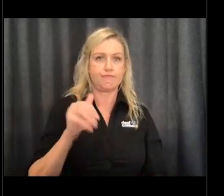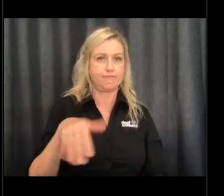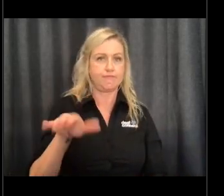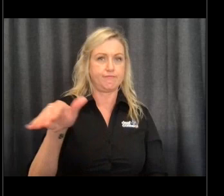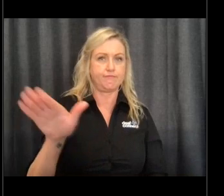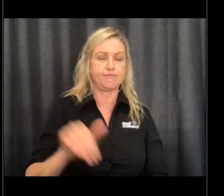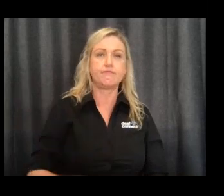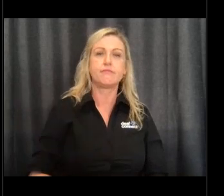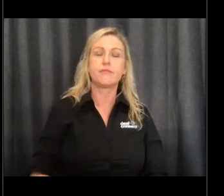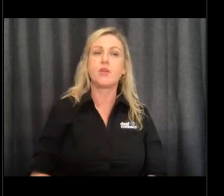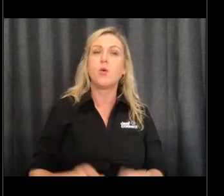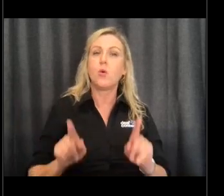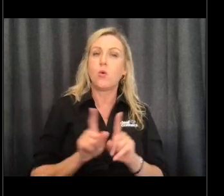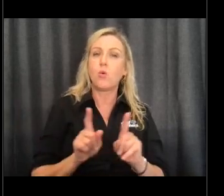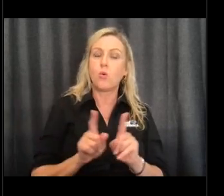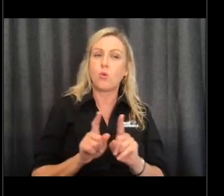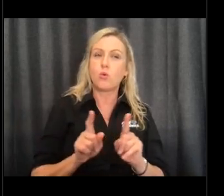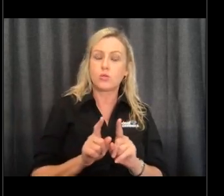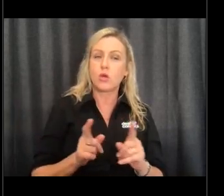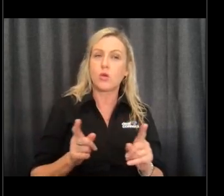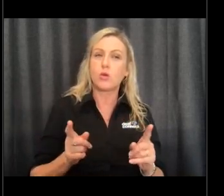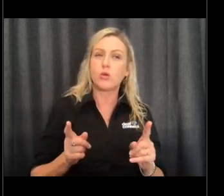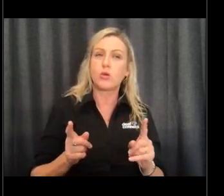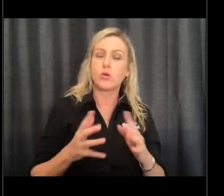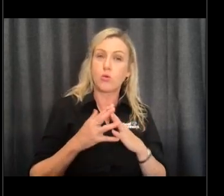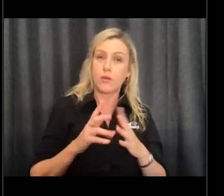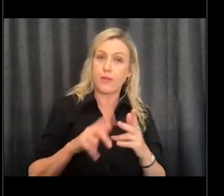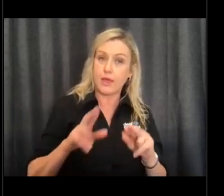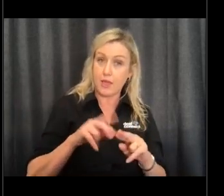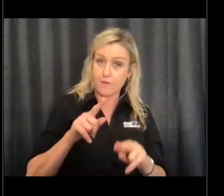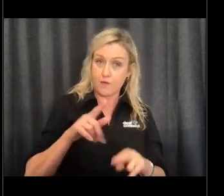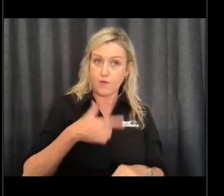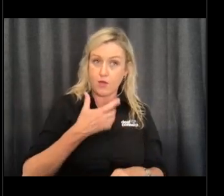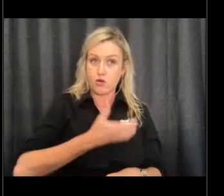And it's also probably worth rather than if you're comfortable often there are recovery